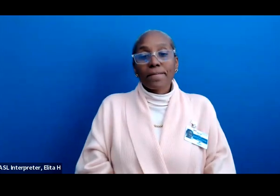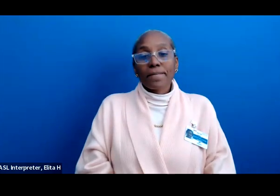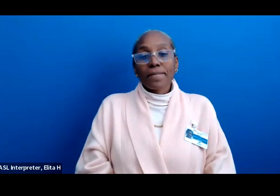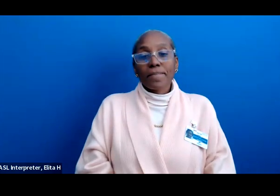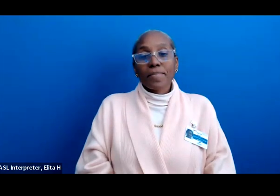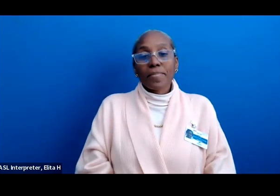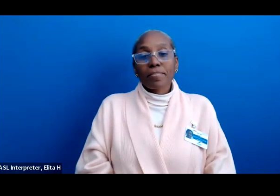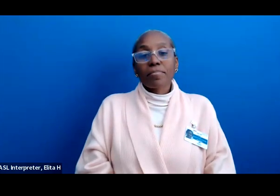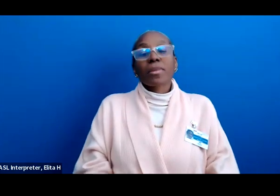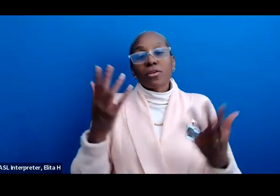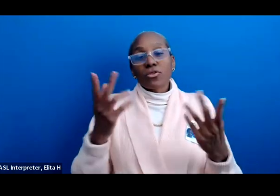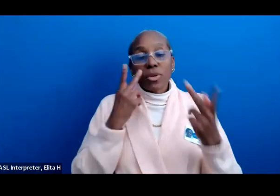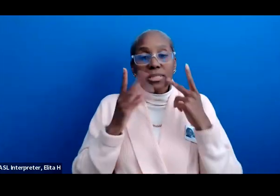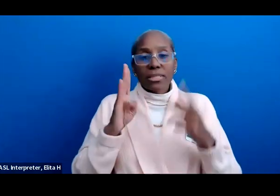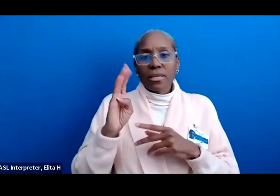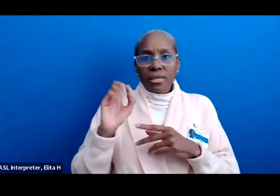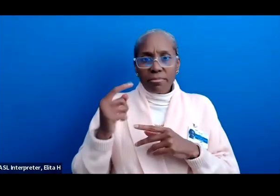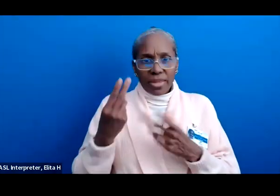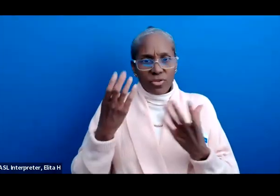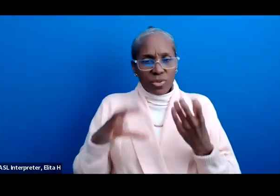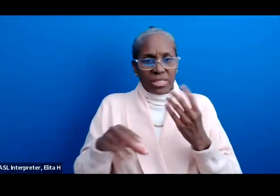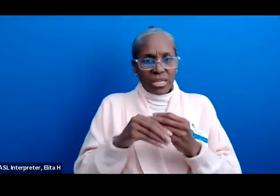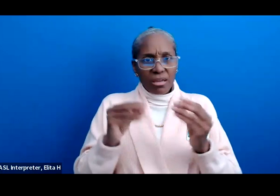I'm seeing… Beth, did you want to add some more information?